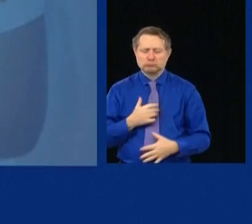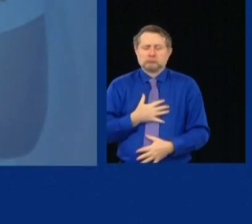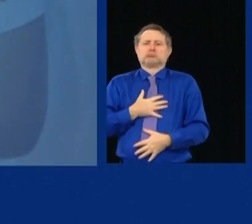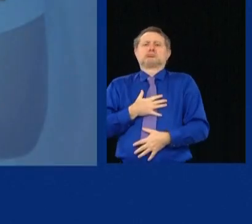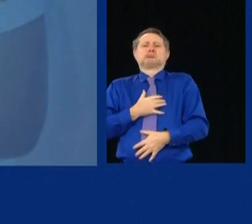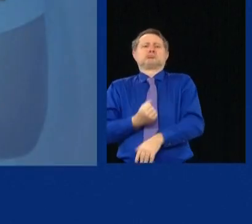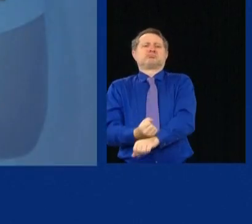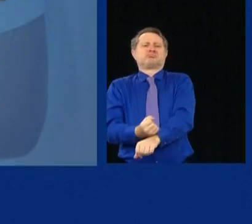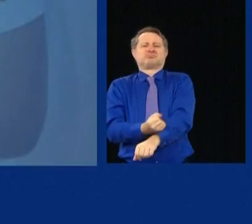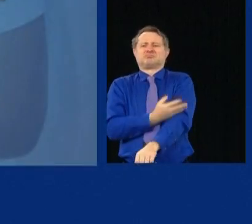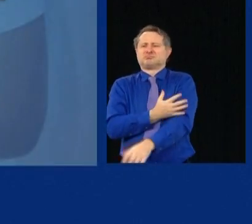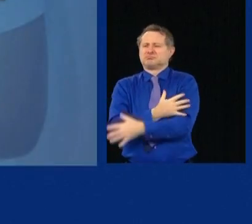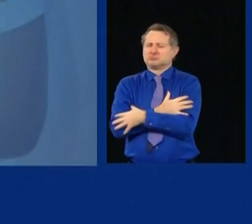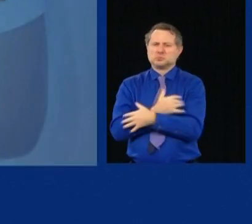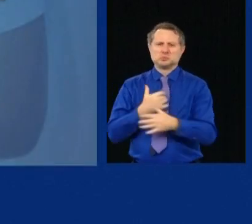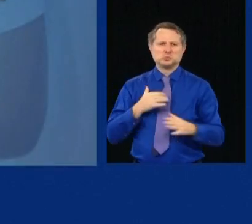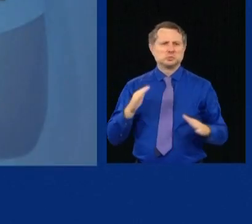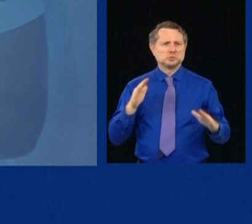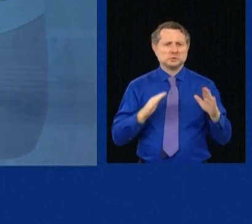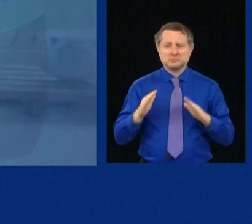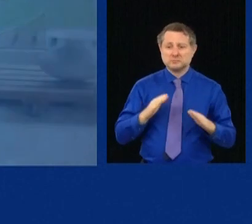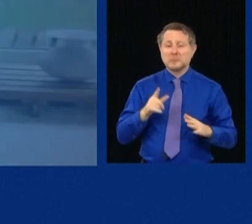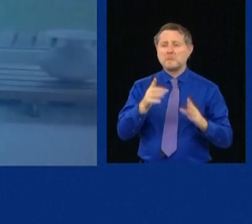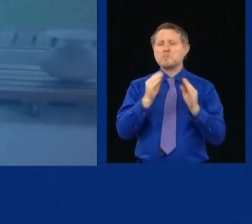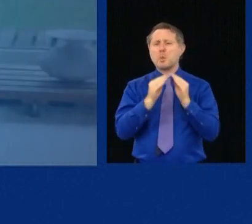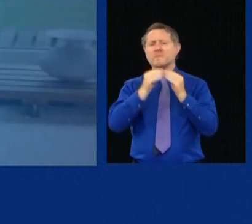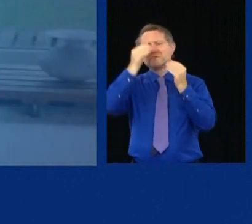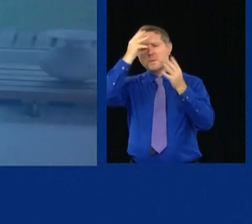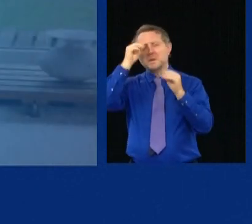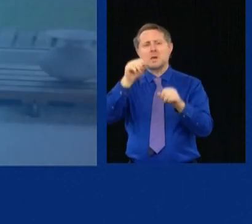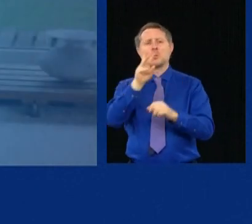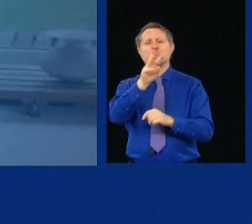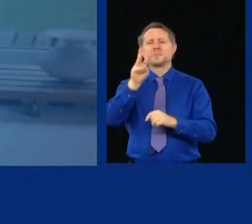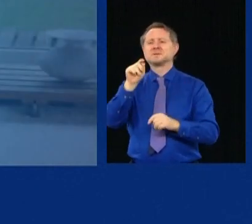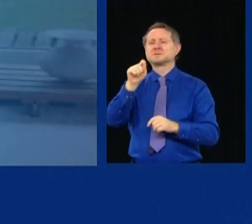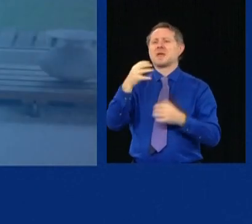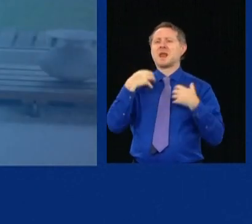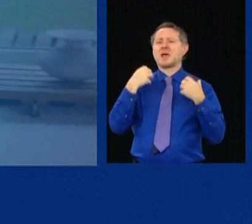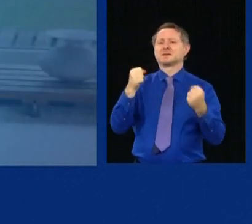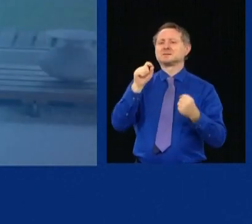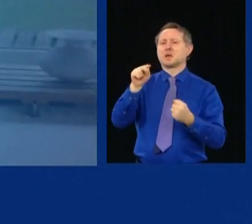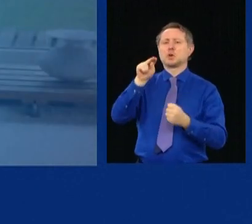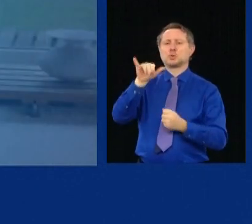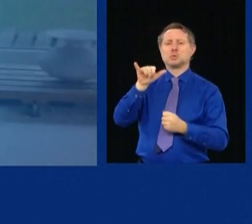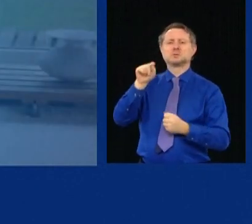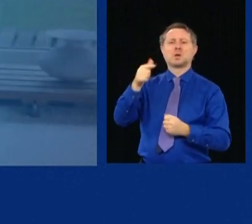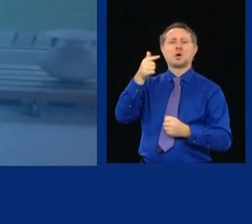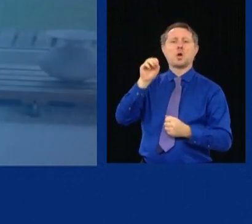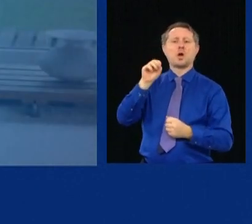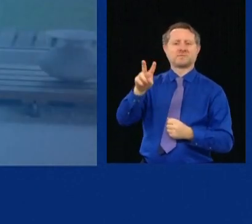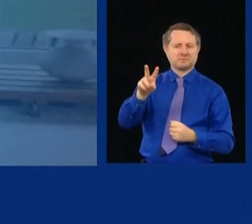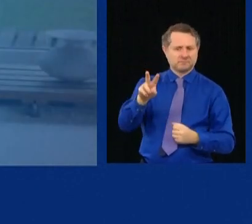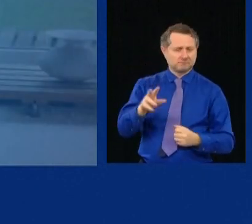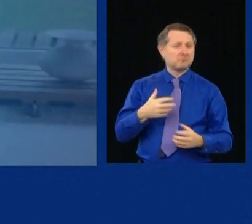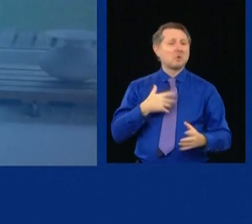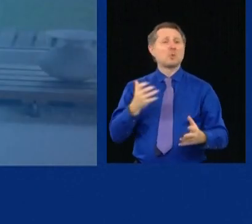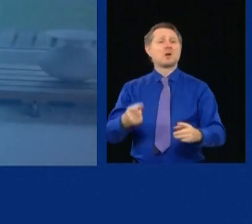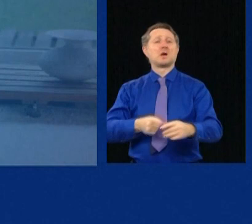CASES THAT'S THE SPAN, WHICH IS OBVIOUSLY A VERY FRIGHTENING